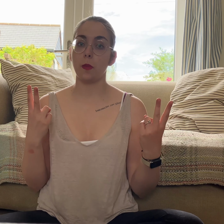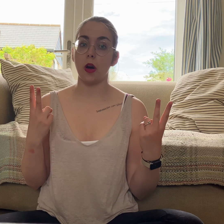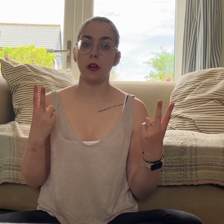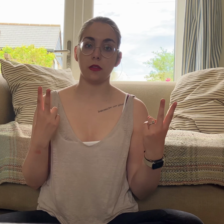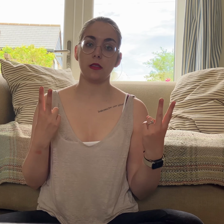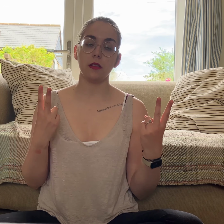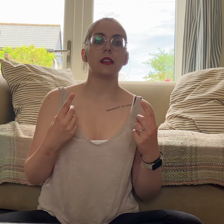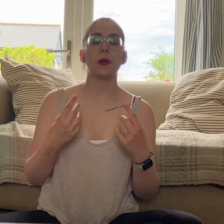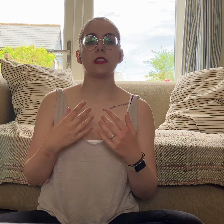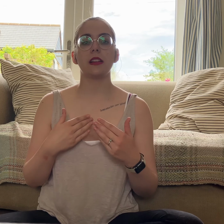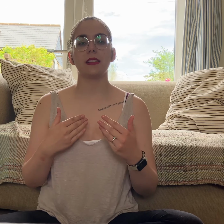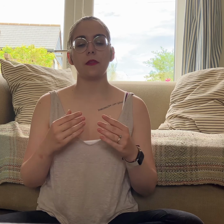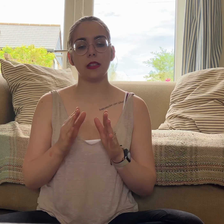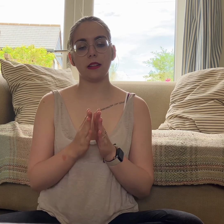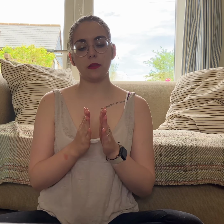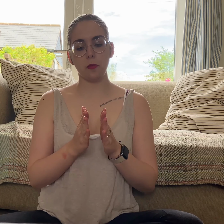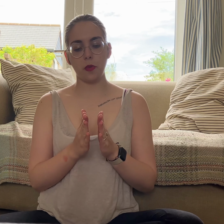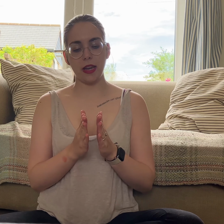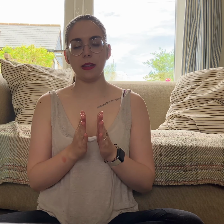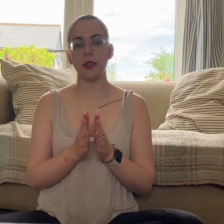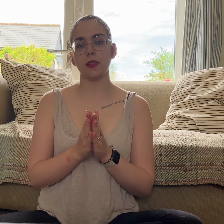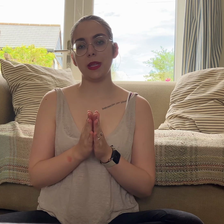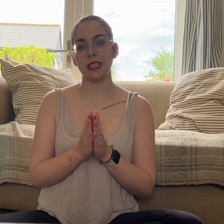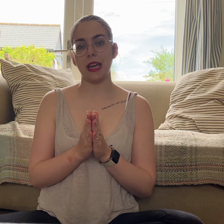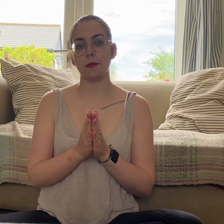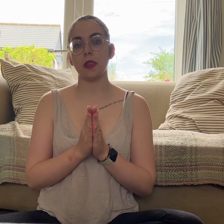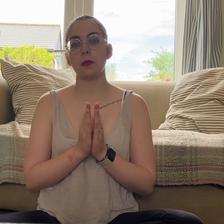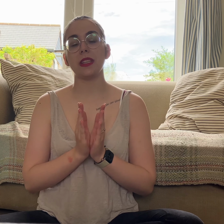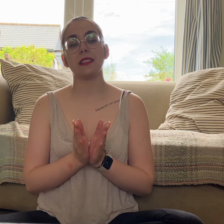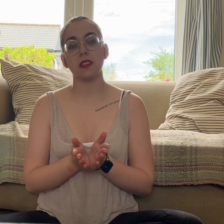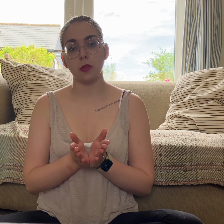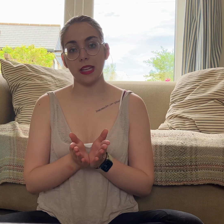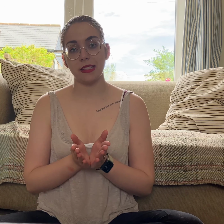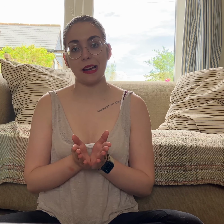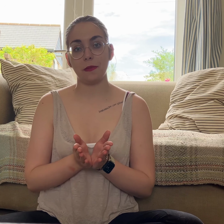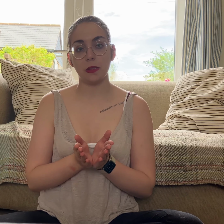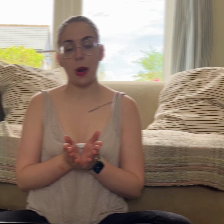parts. Especially as there is a little break between them within the song itself as well.